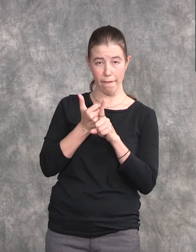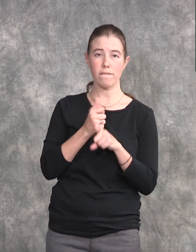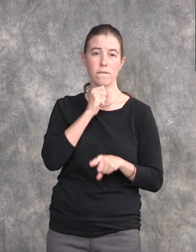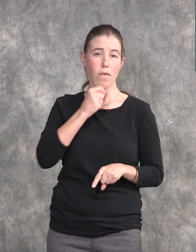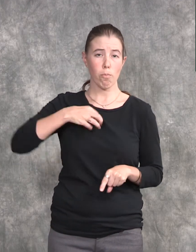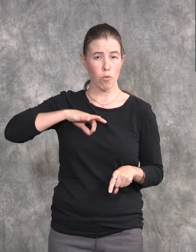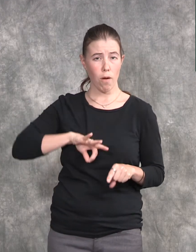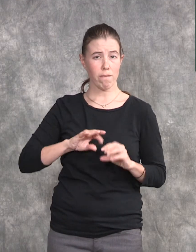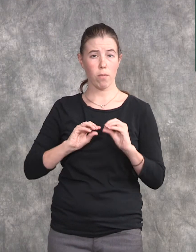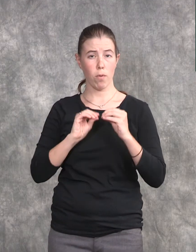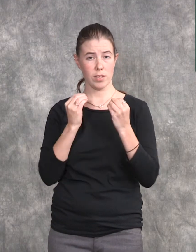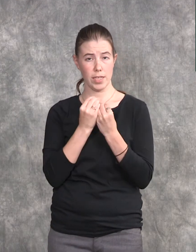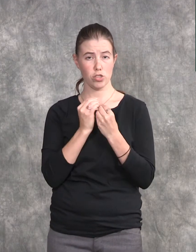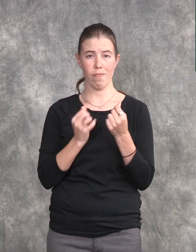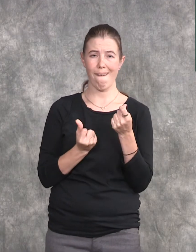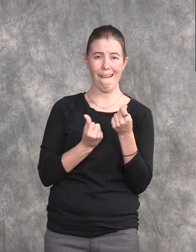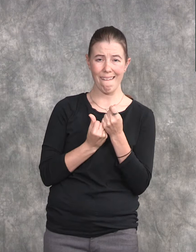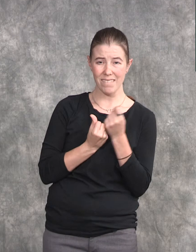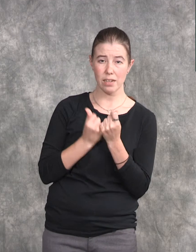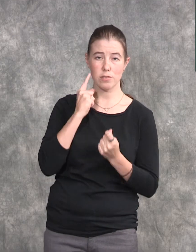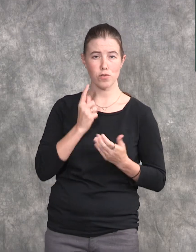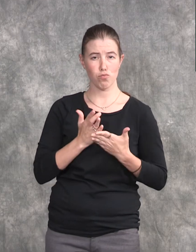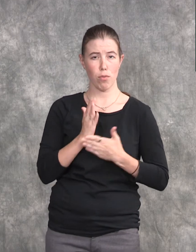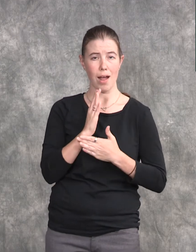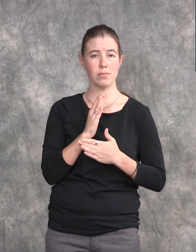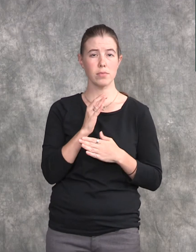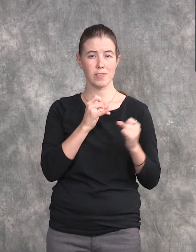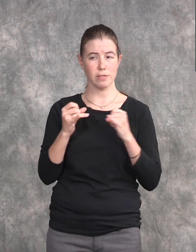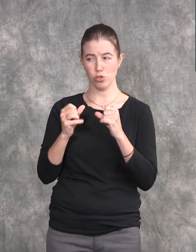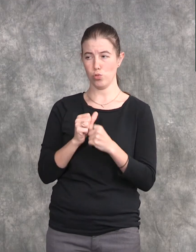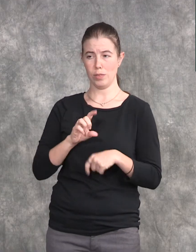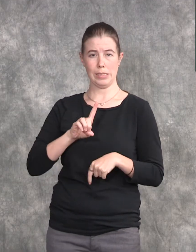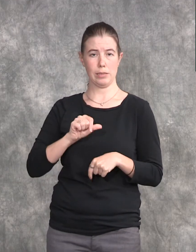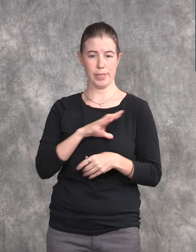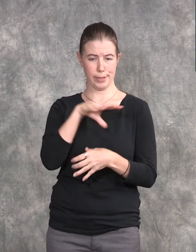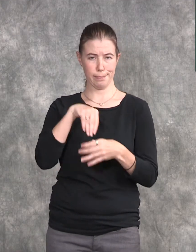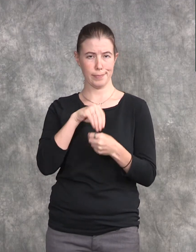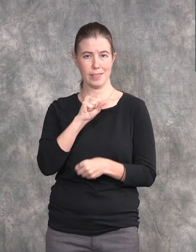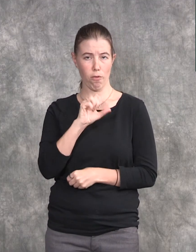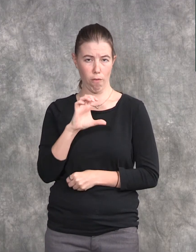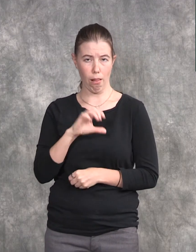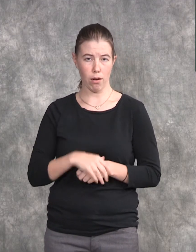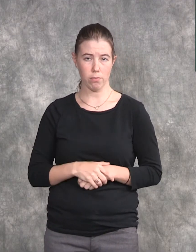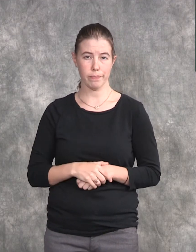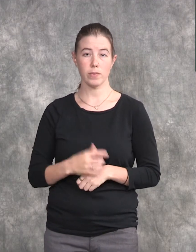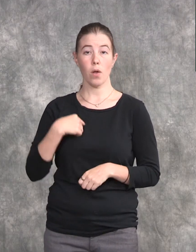is a non-profit organization that advocates for the rights of people with disabilities in South Carolina.